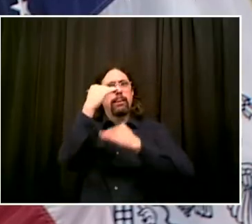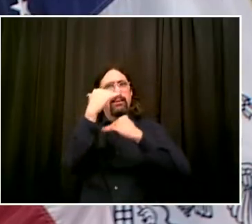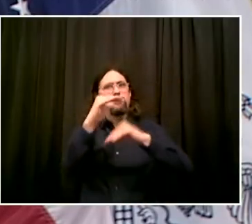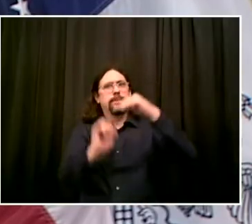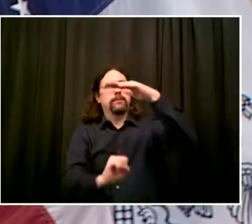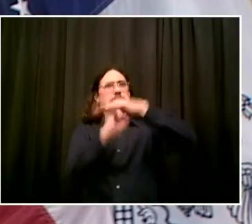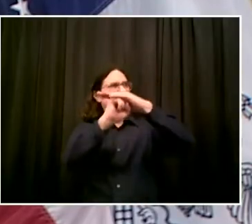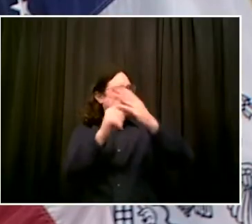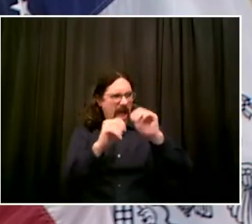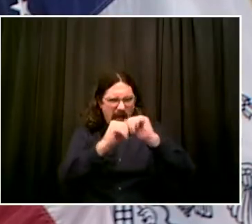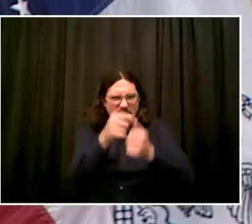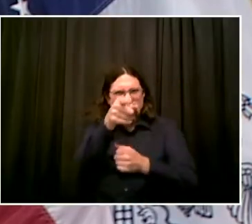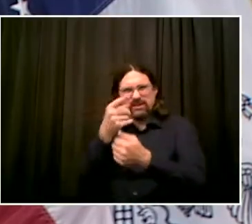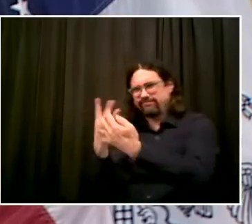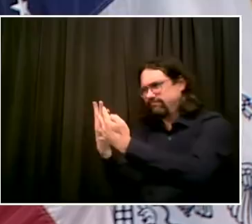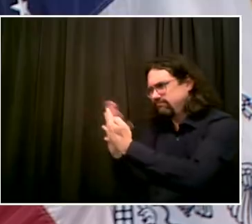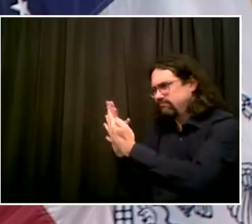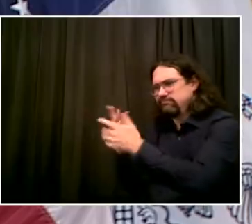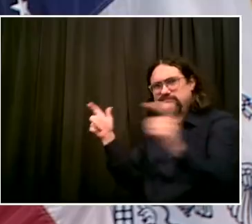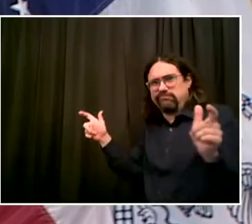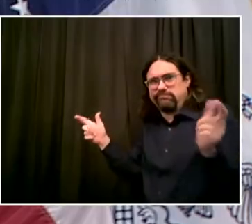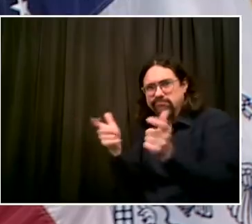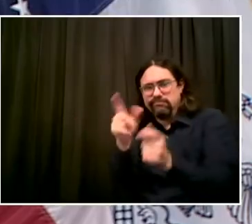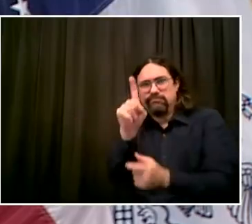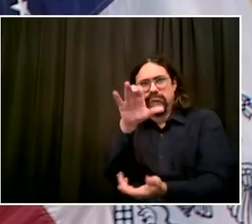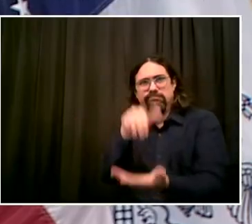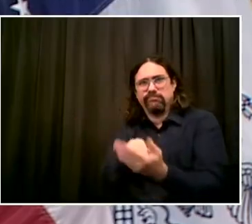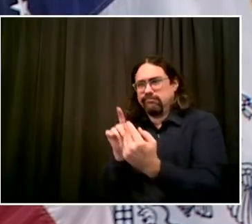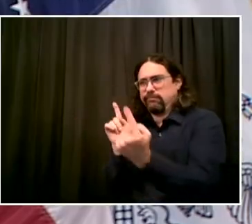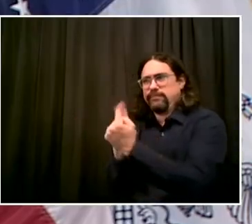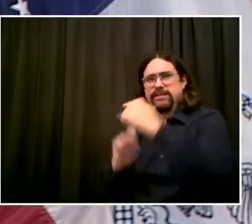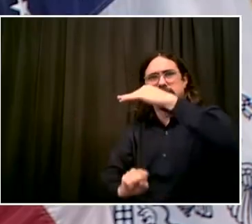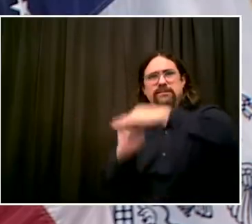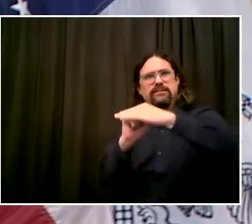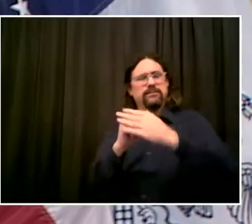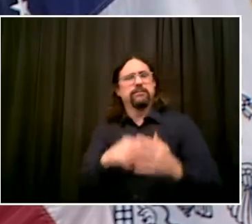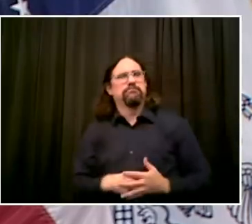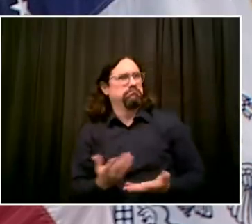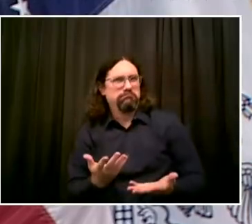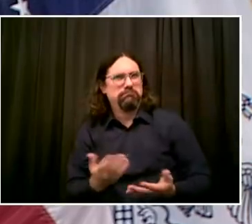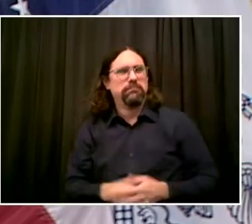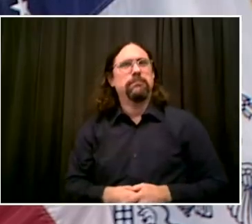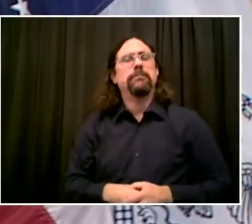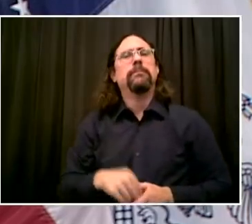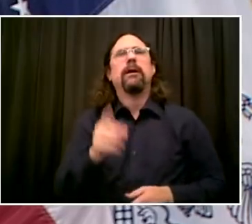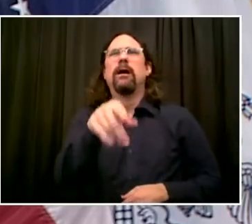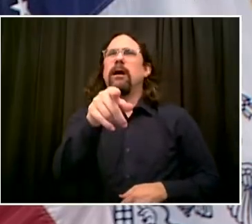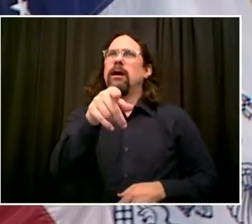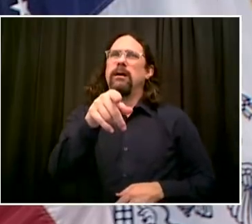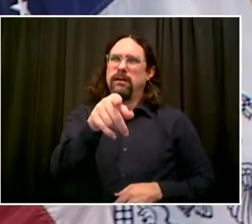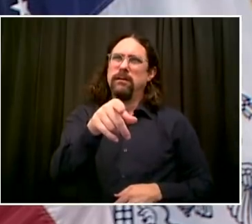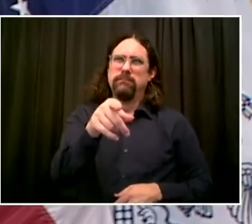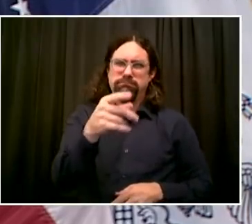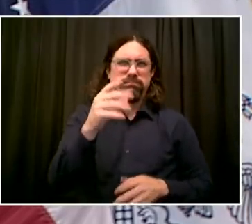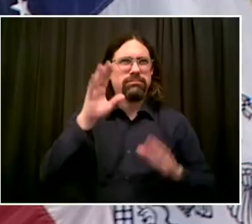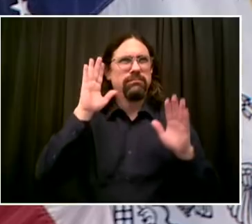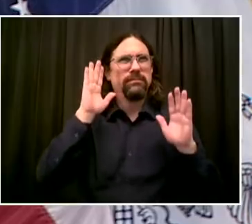I WANT TO KNOW WHAT THE SELECTION AND APPLICATION PROCESSES. HOW THAT IS ALL GOING TO BE EDCIEDD. GREAT QUESTION, STEVE. I WILL START AND THEN MELANIE AND